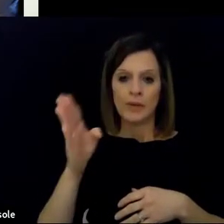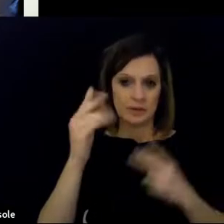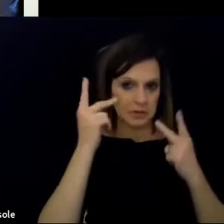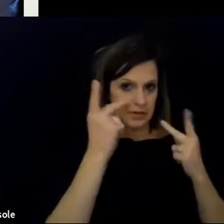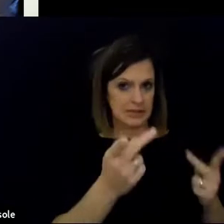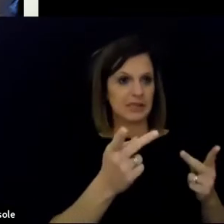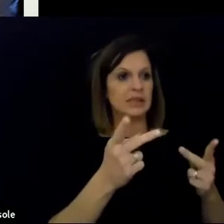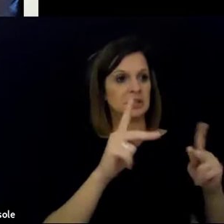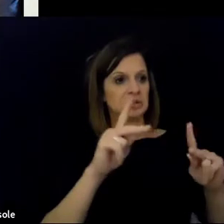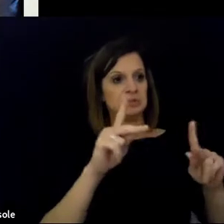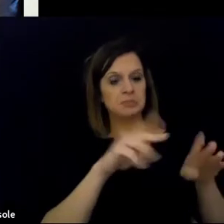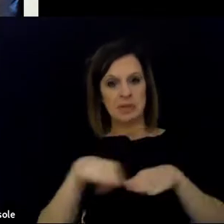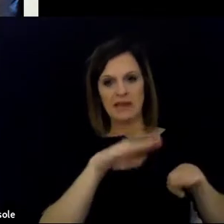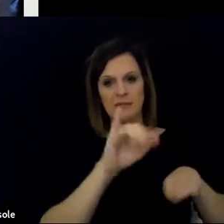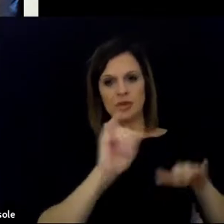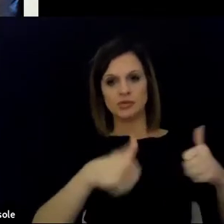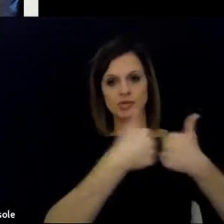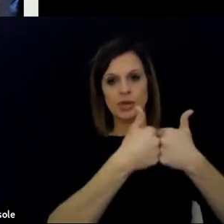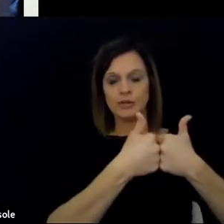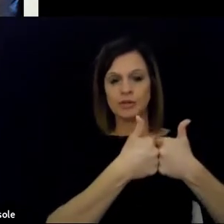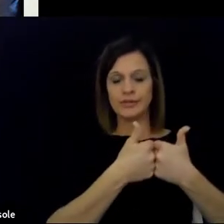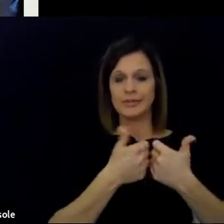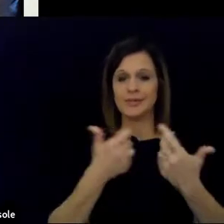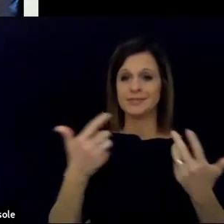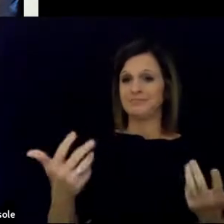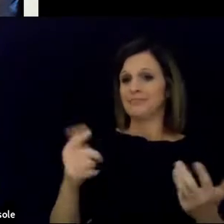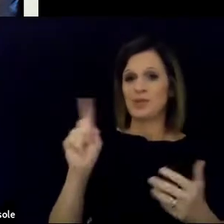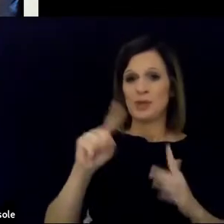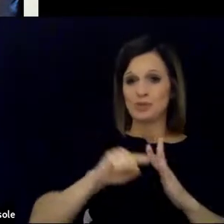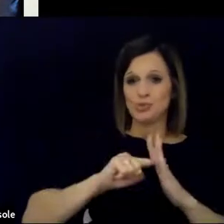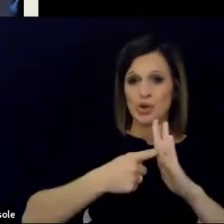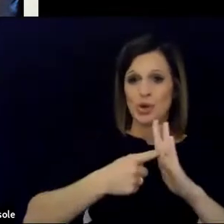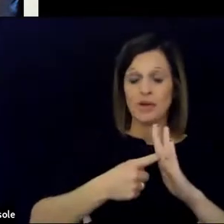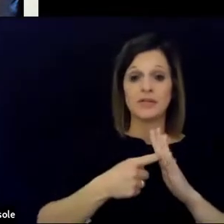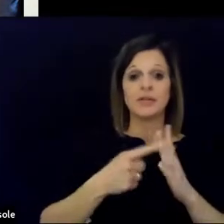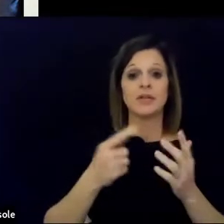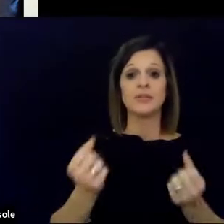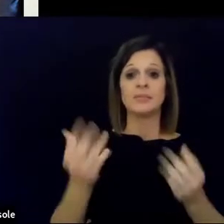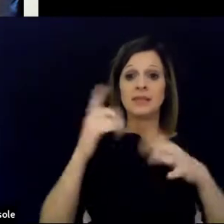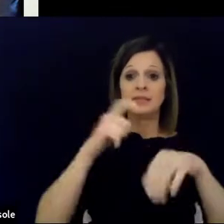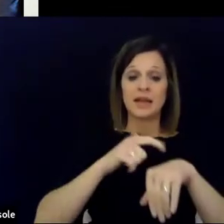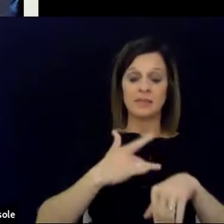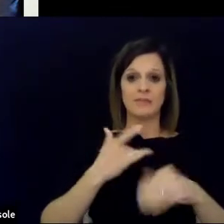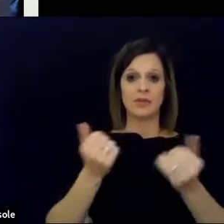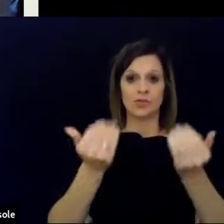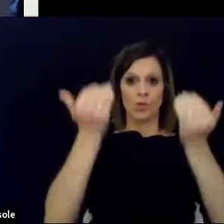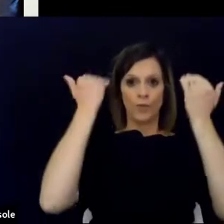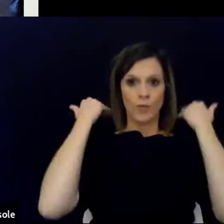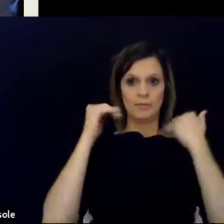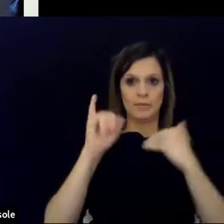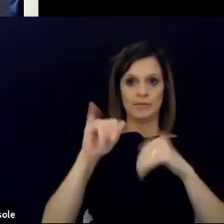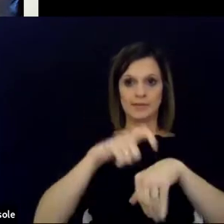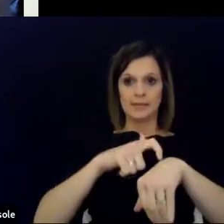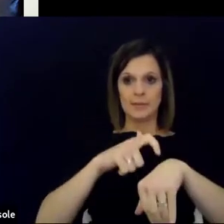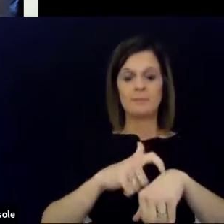any thoughts on where to start? You know, 'cause for them a lot of times it's overwhelming in that time. Again, you talked about anxiety